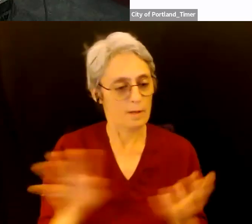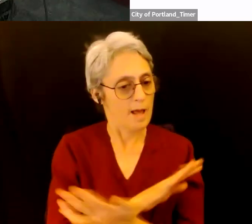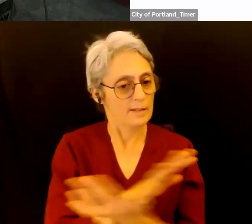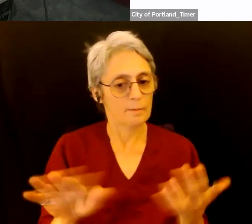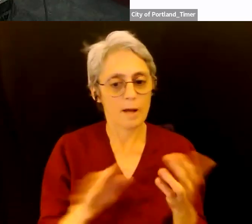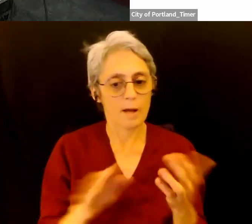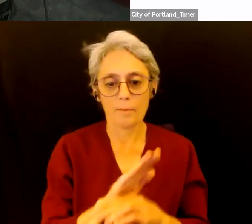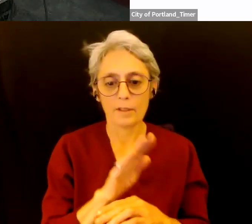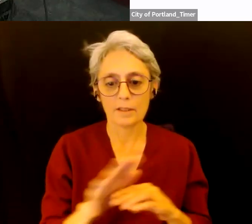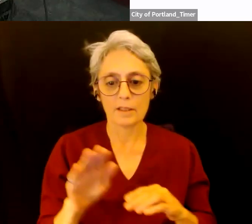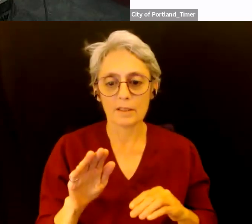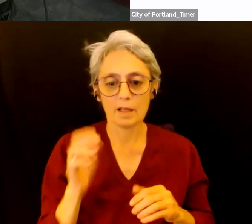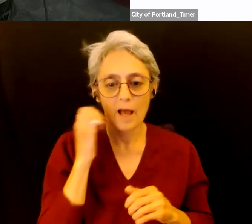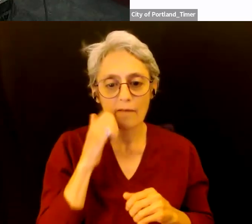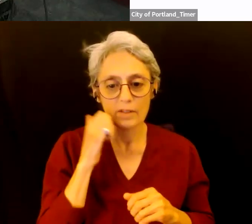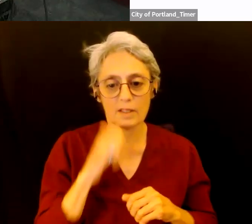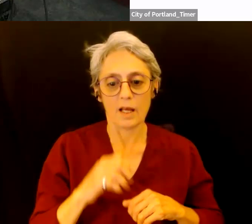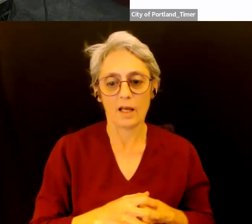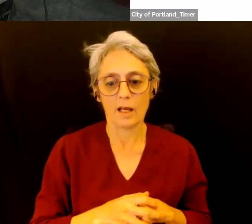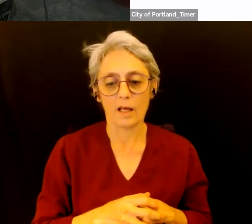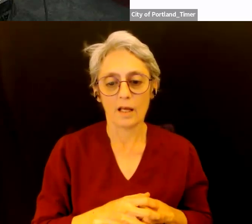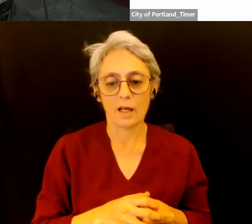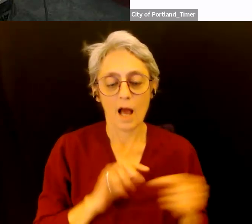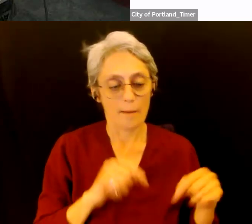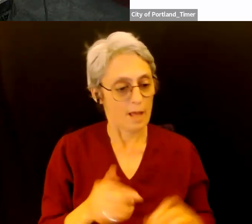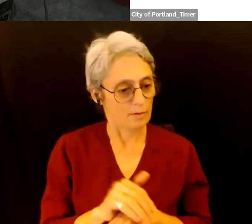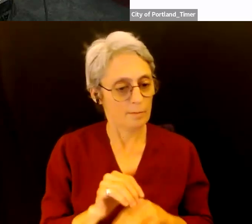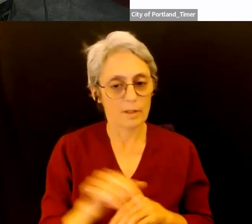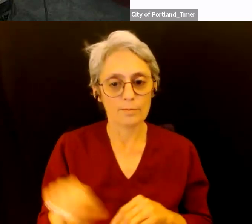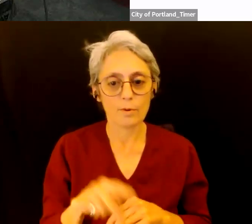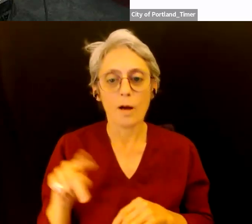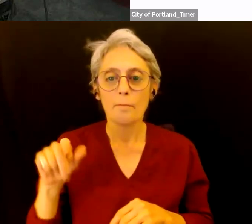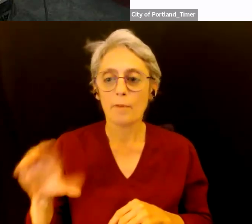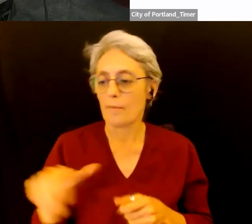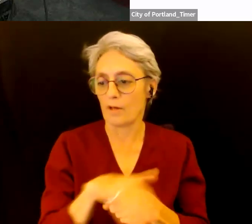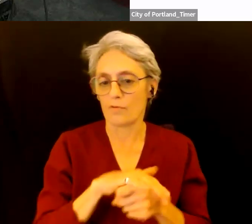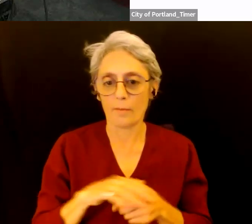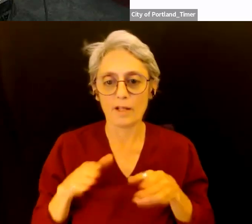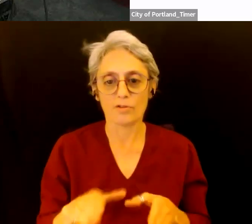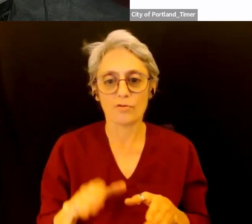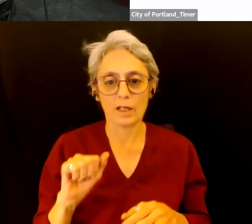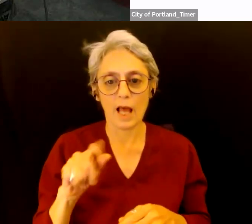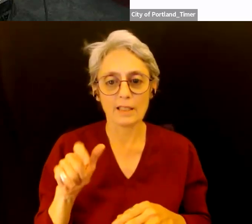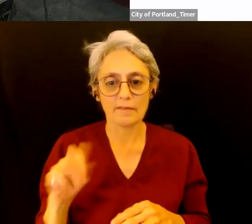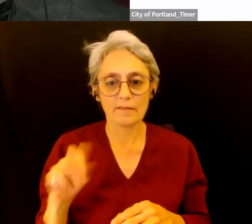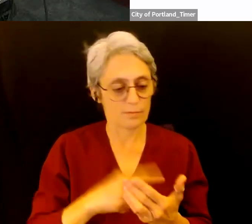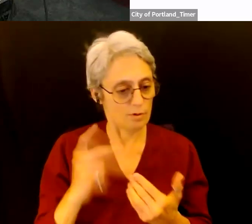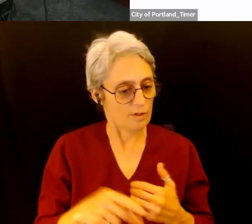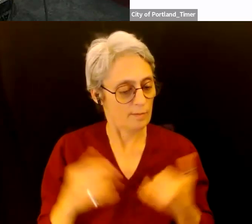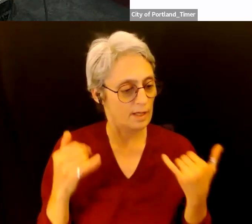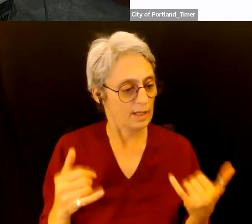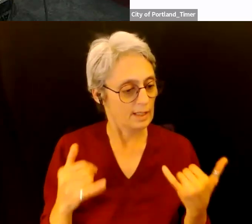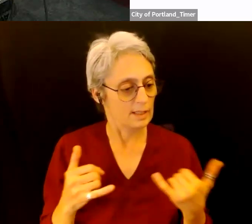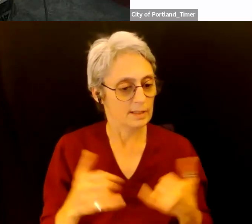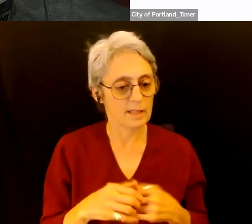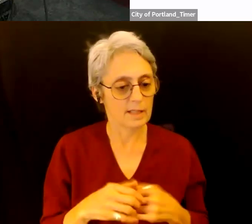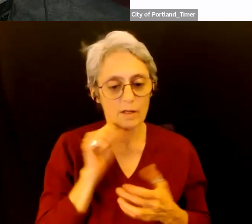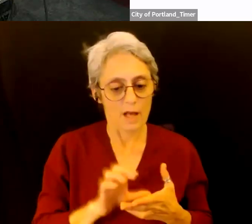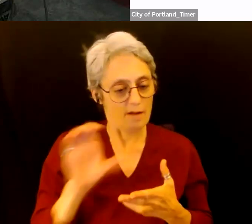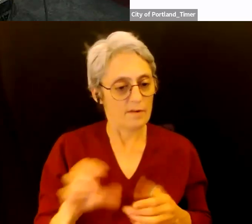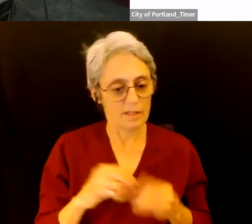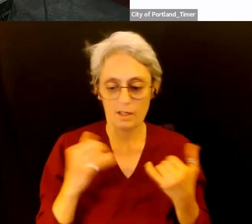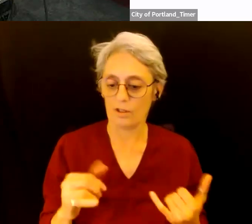I am here tonight because the Portland or the public realm and street activation program is now not funded in the current draft of the budget.